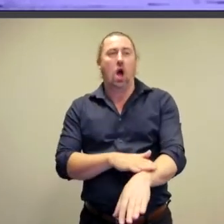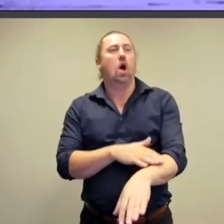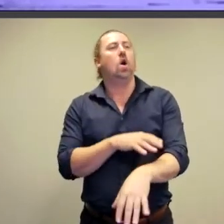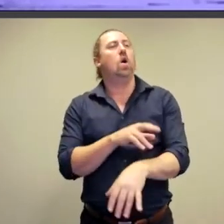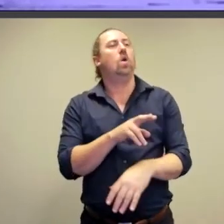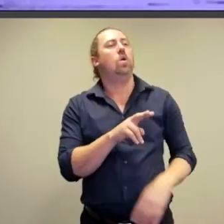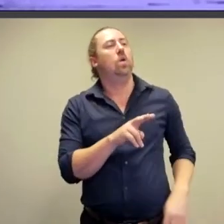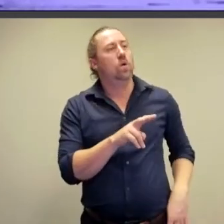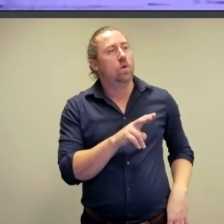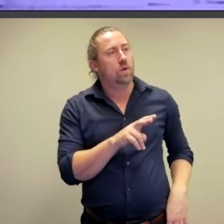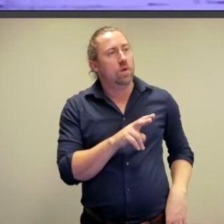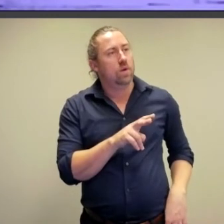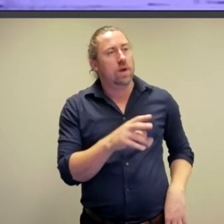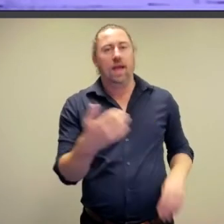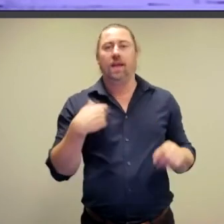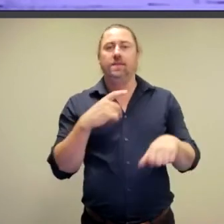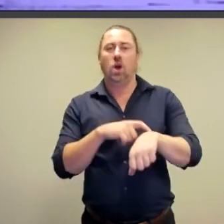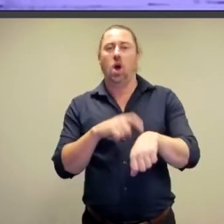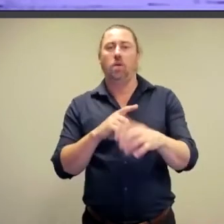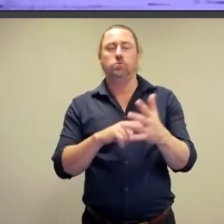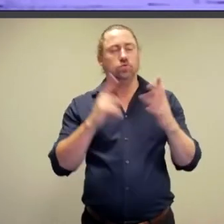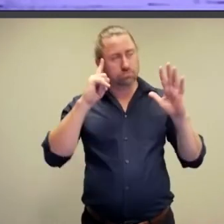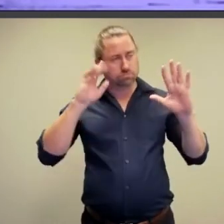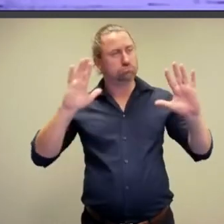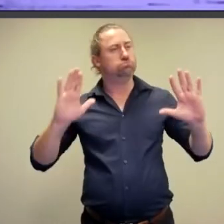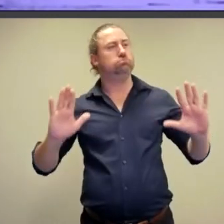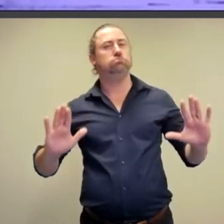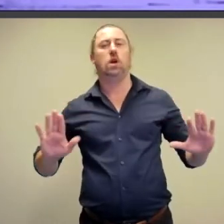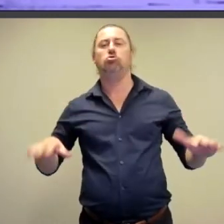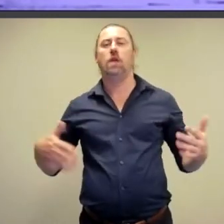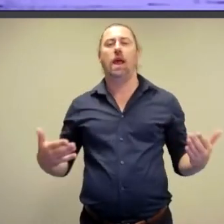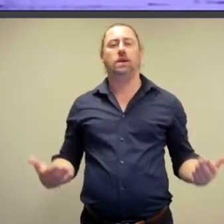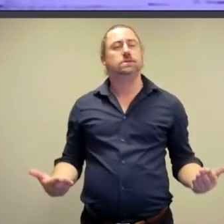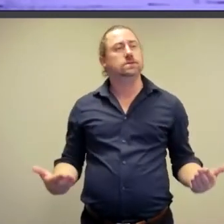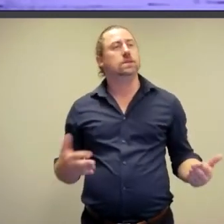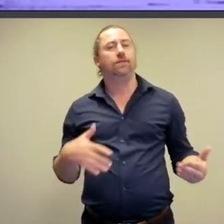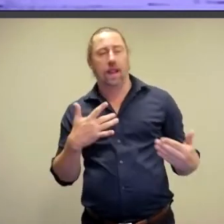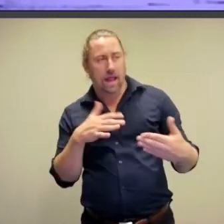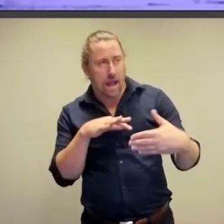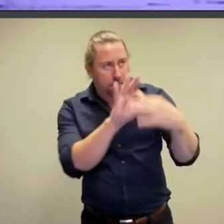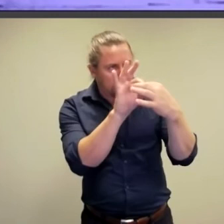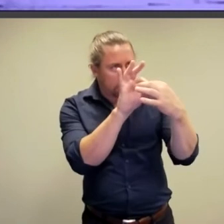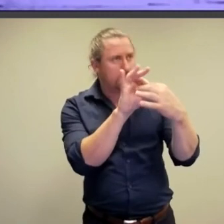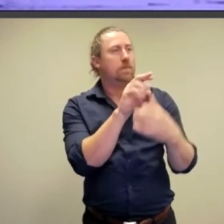they encourage us to be mindful,